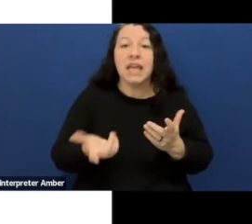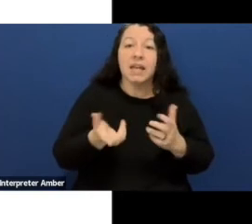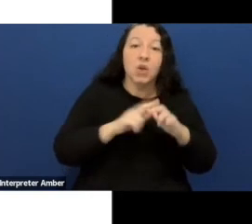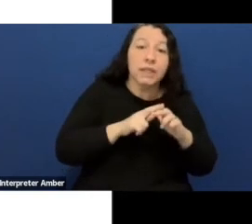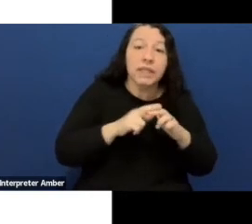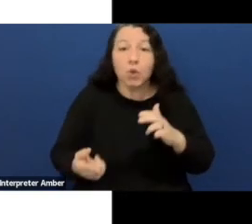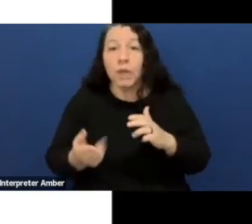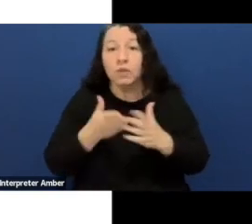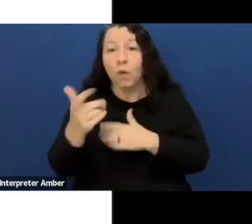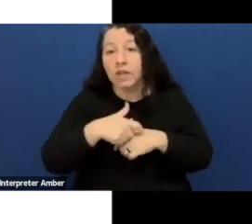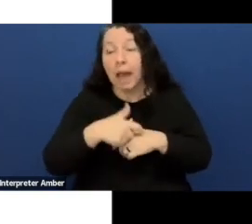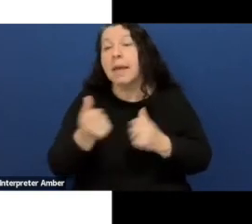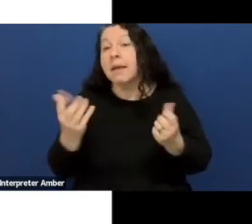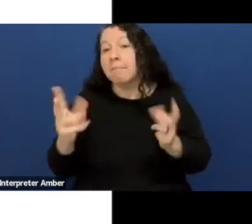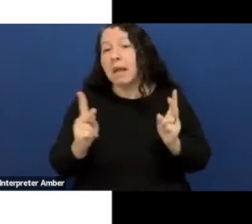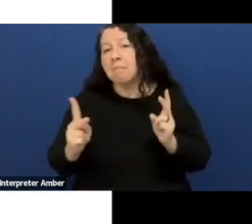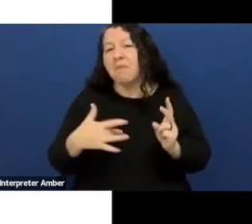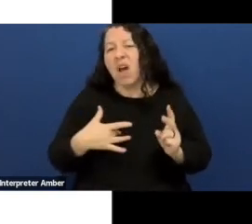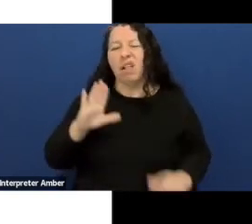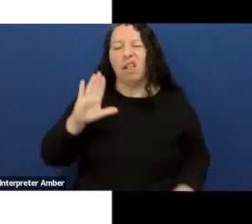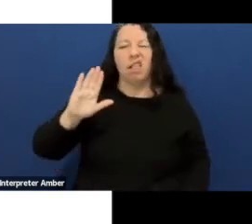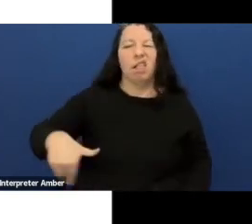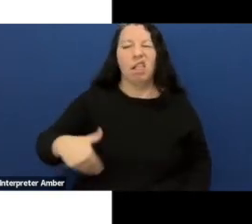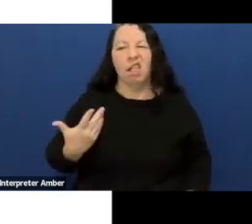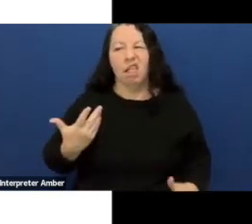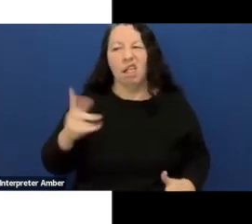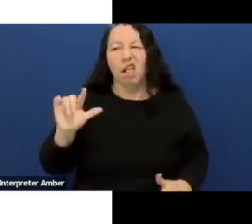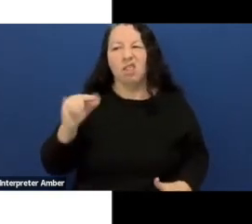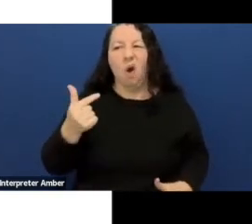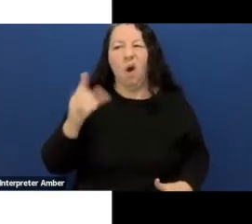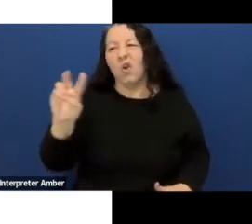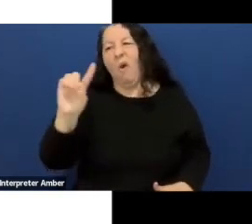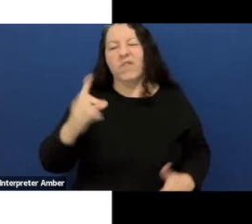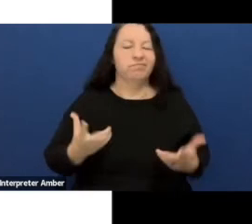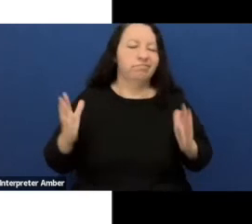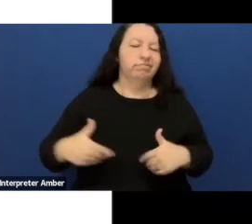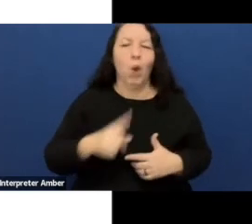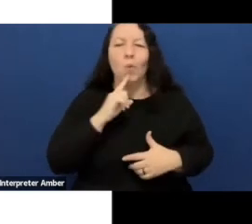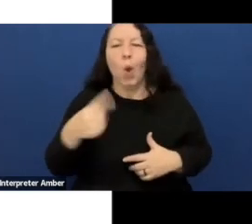within one person symptoms can kind of wax and wane over time. A lot of people who were